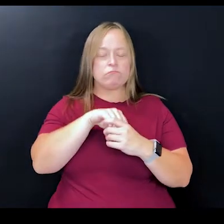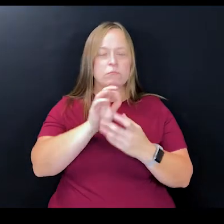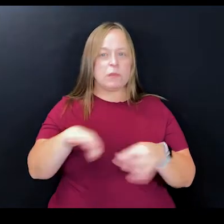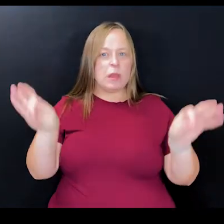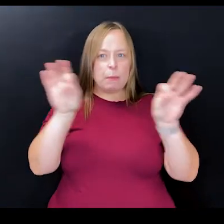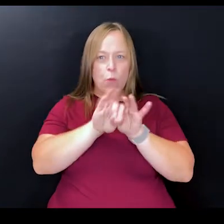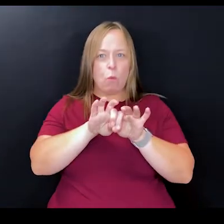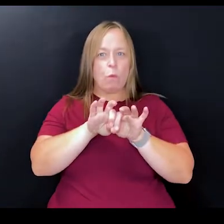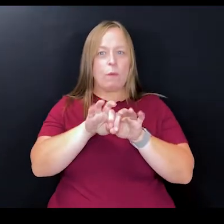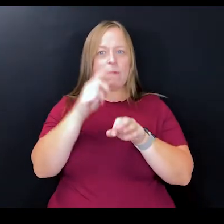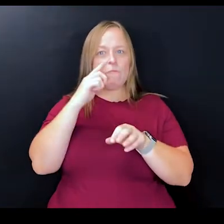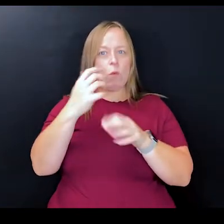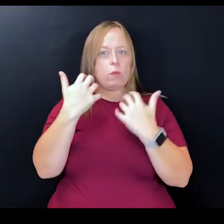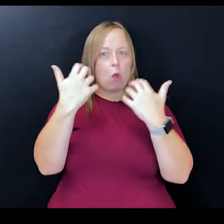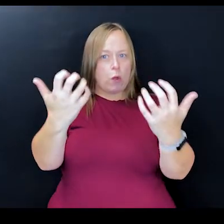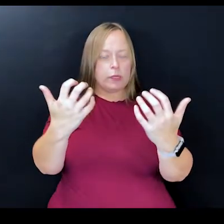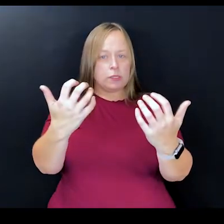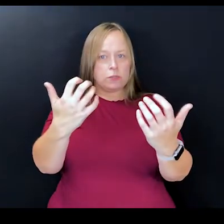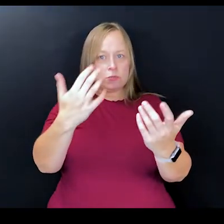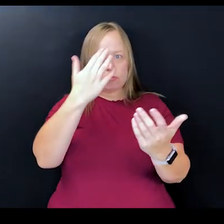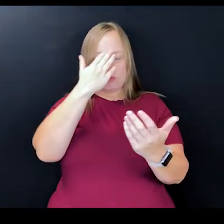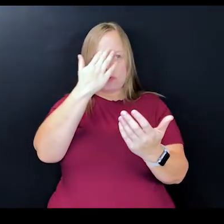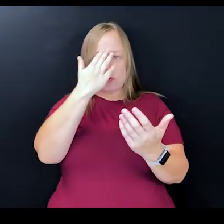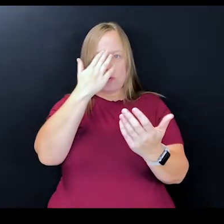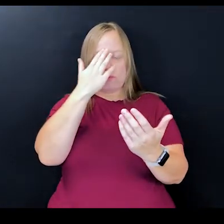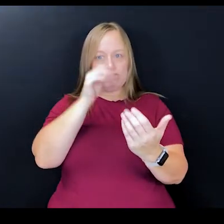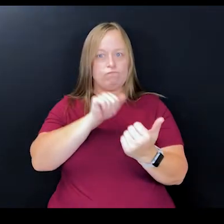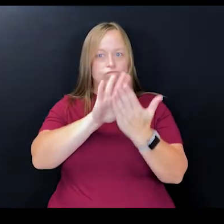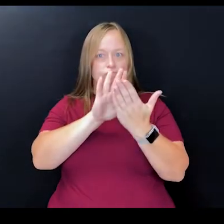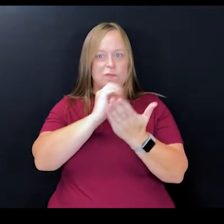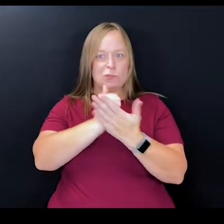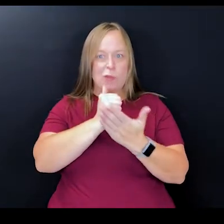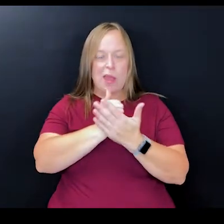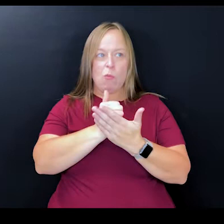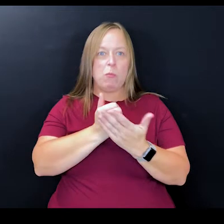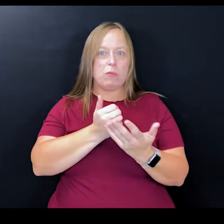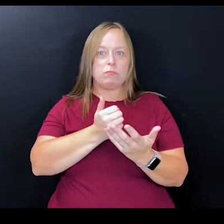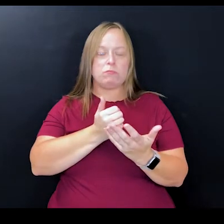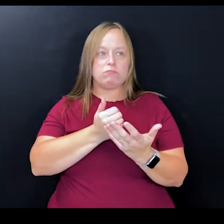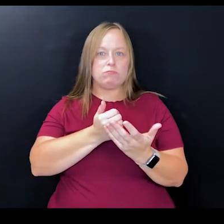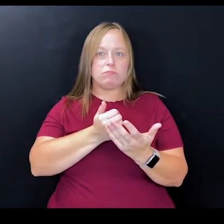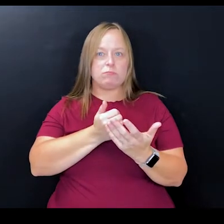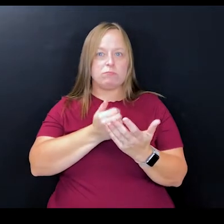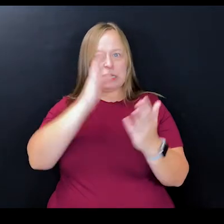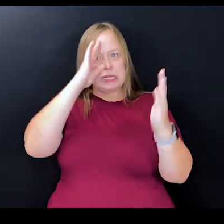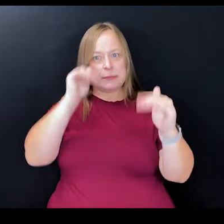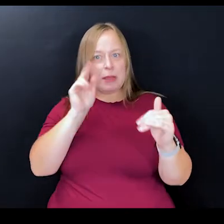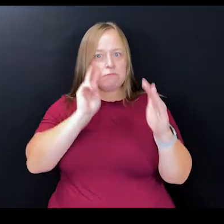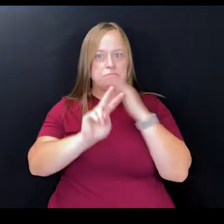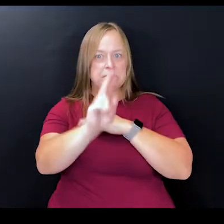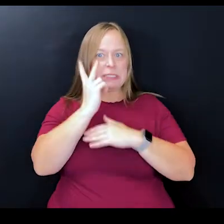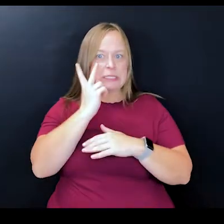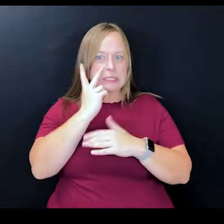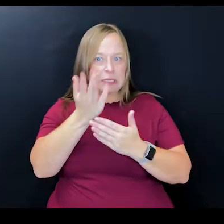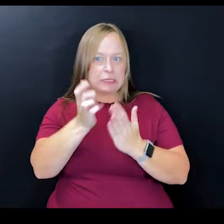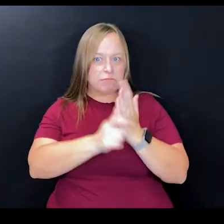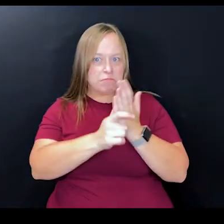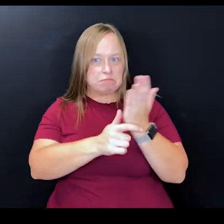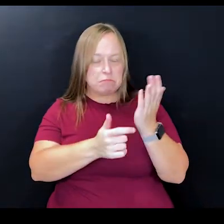be important for the audience that this is directed towards, what should we be expecting to see in this digest?